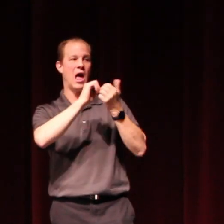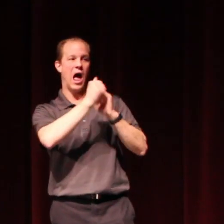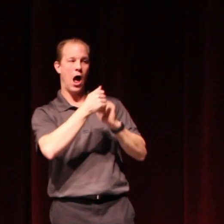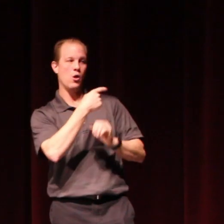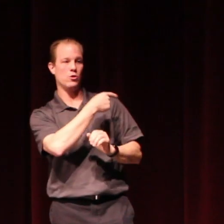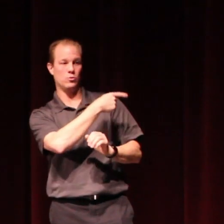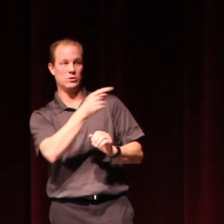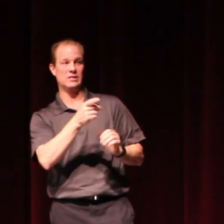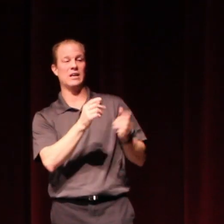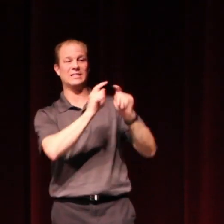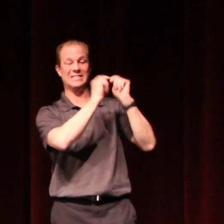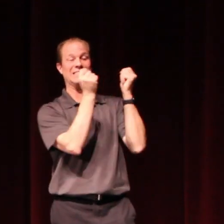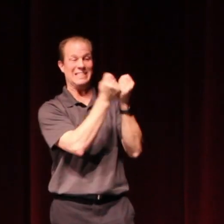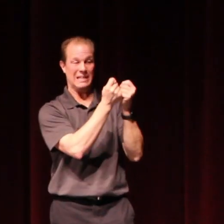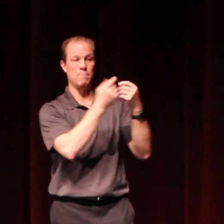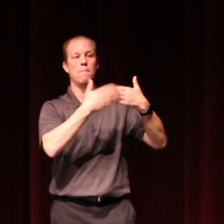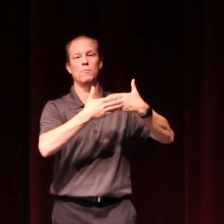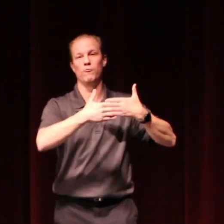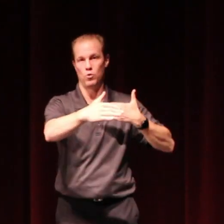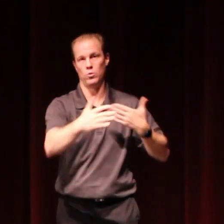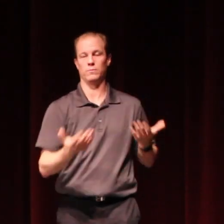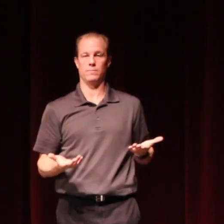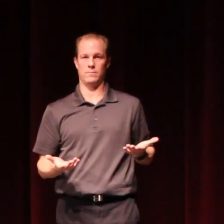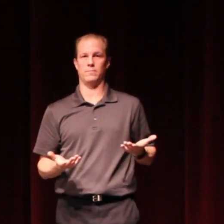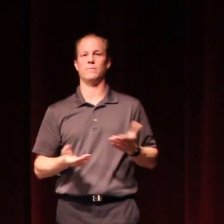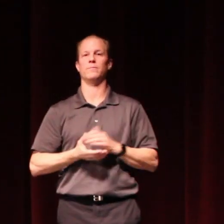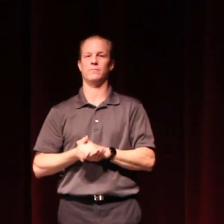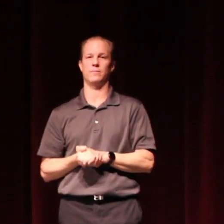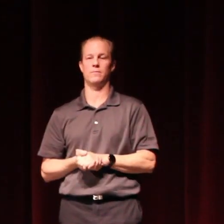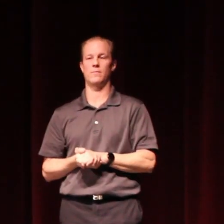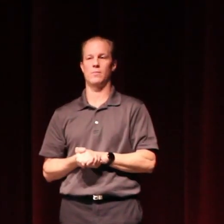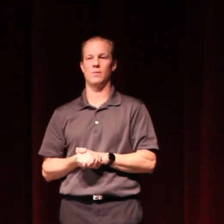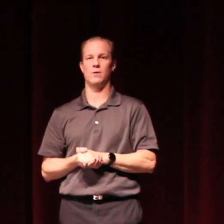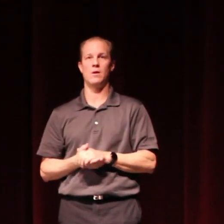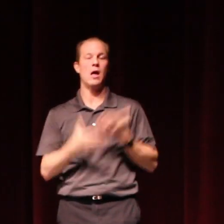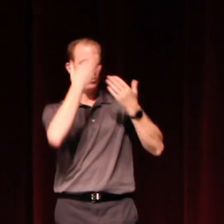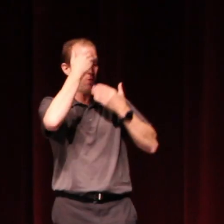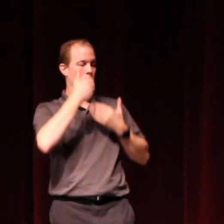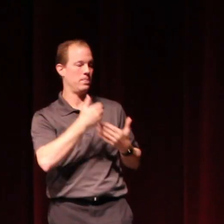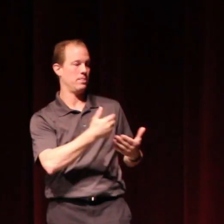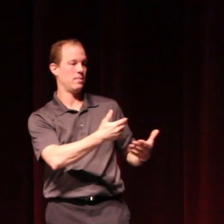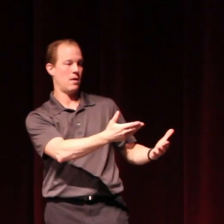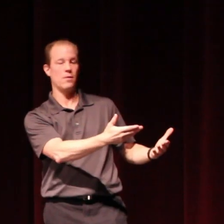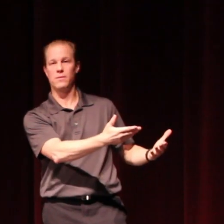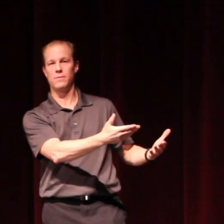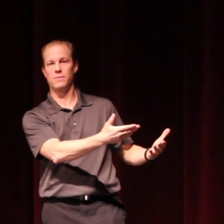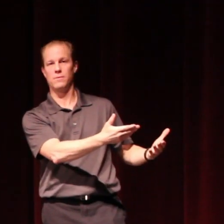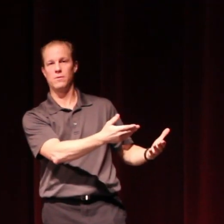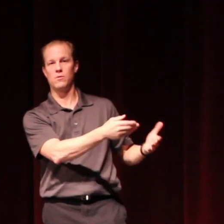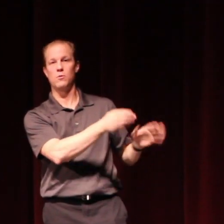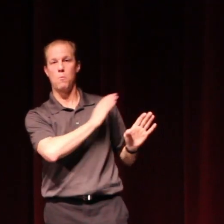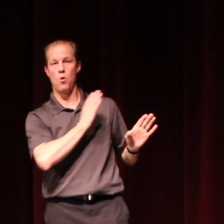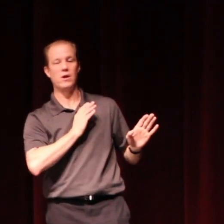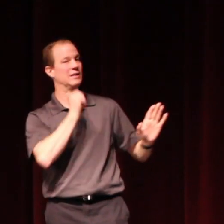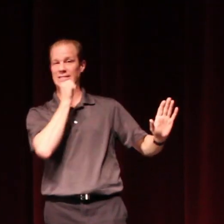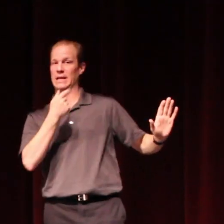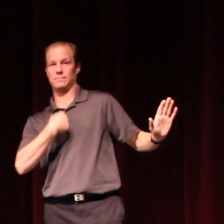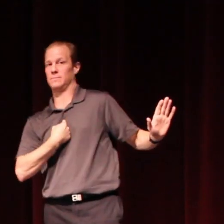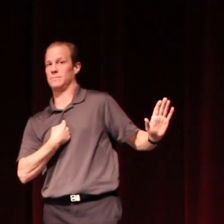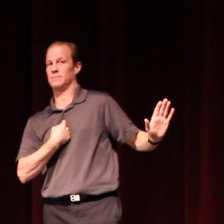a team move forward? And then you let the board, the rest of the board, not you, decide how to